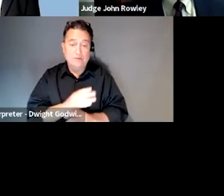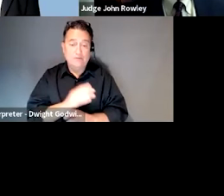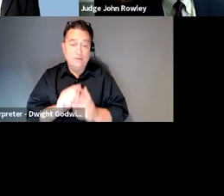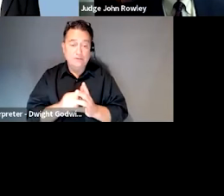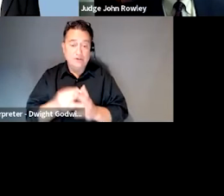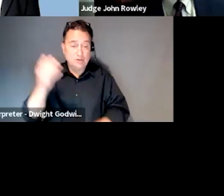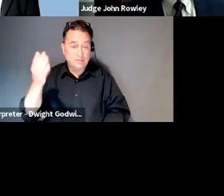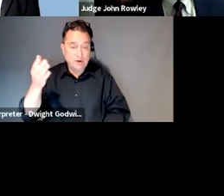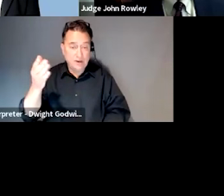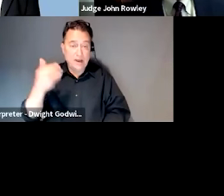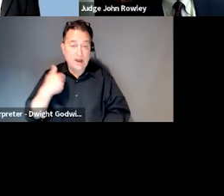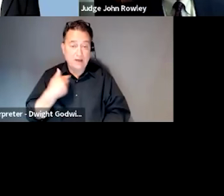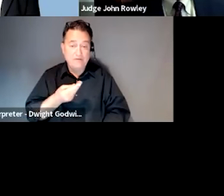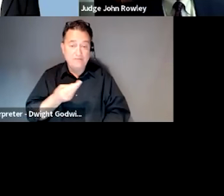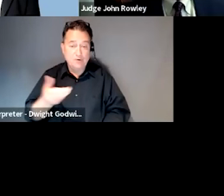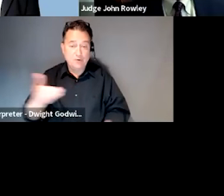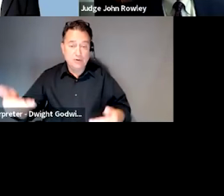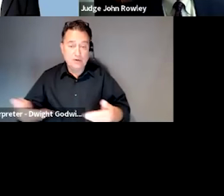I have a few introductory items to review.